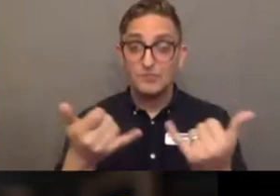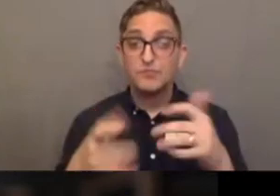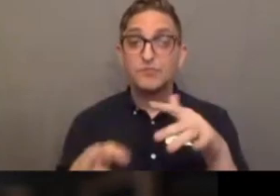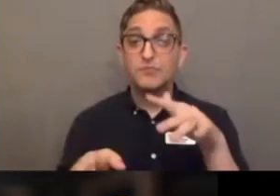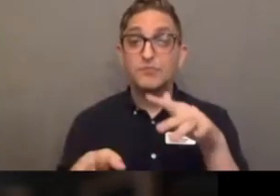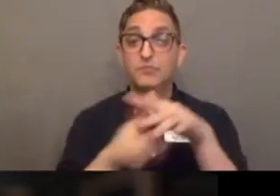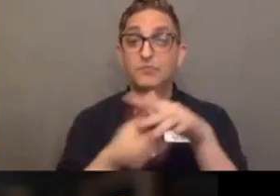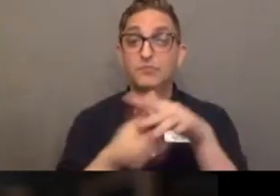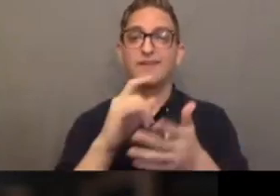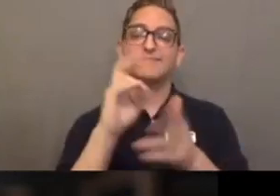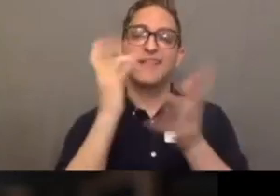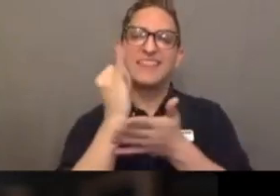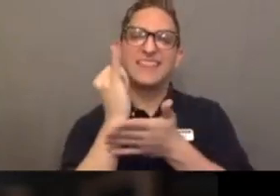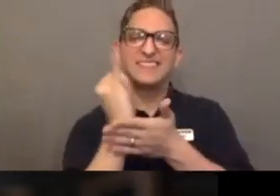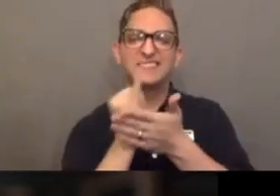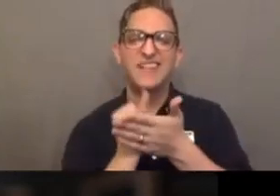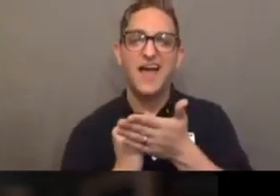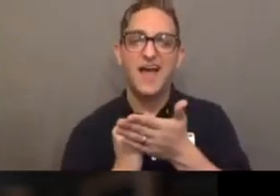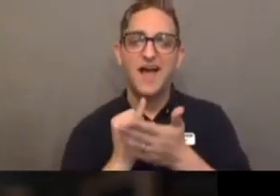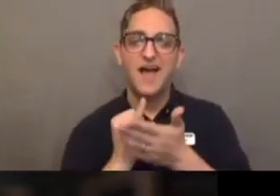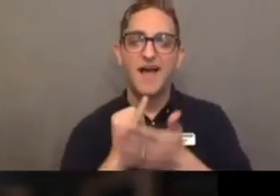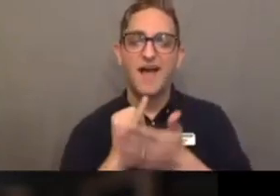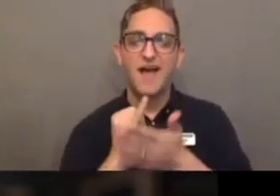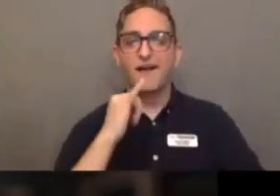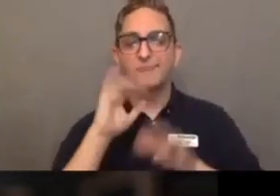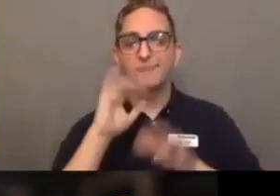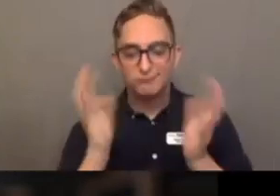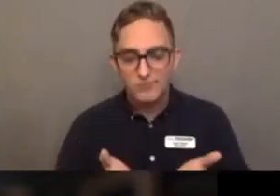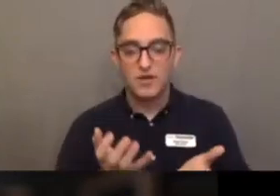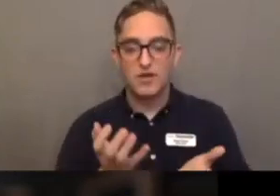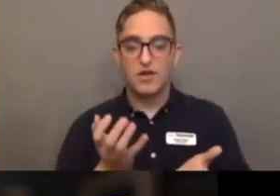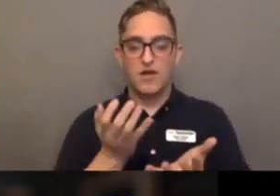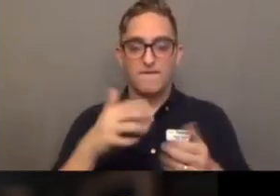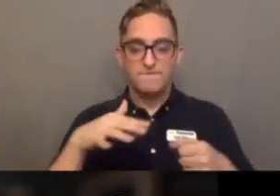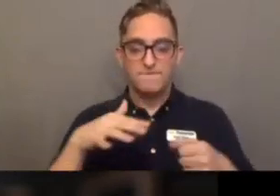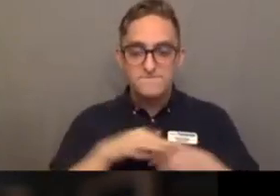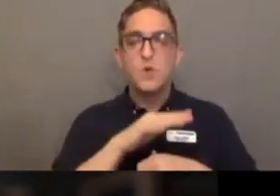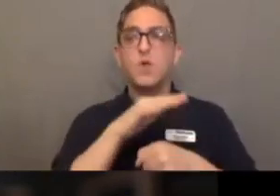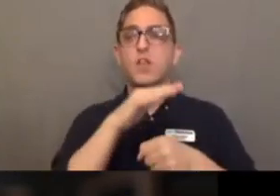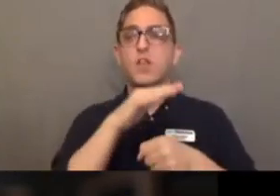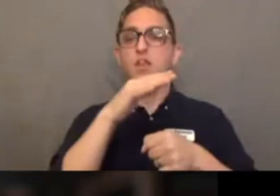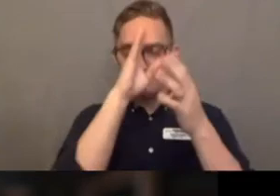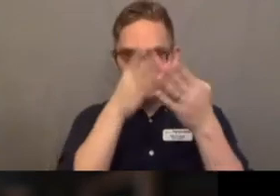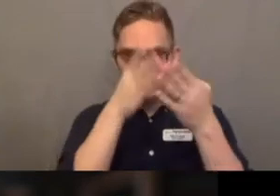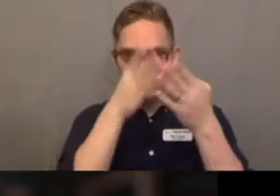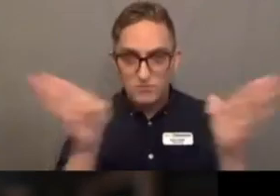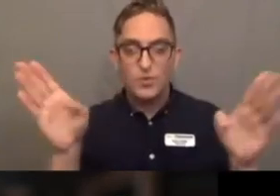have to ask ourselves how do we look at the full spectrum of who a person is and how do